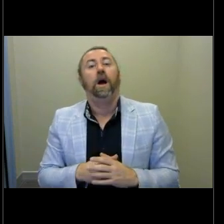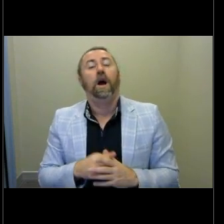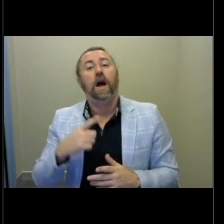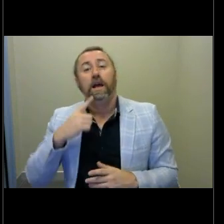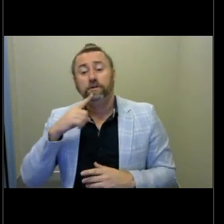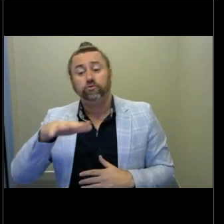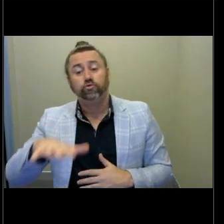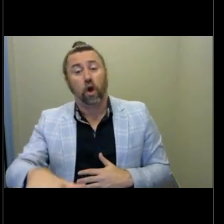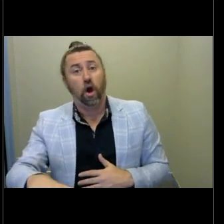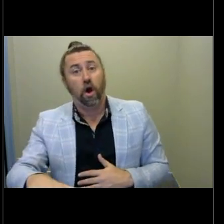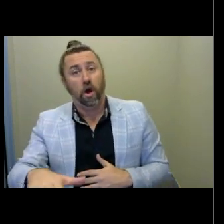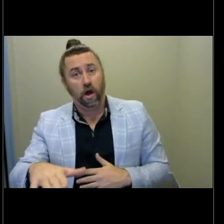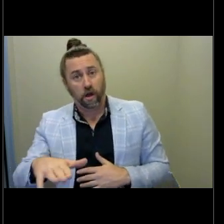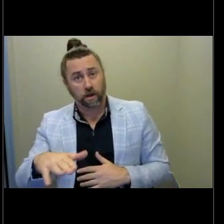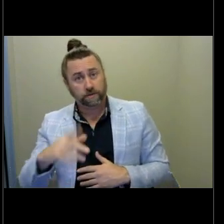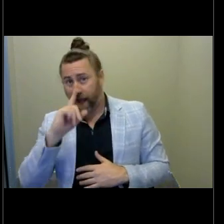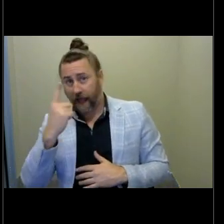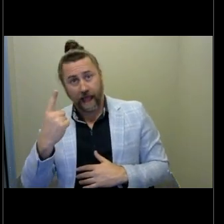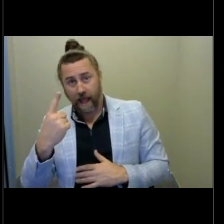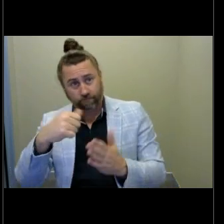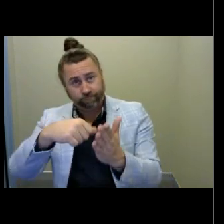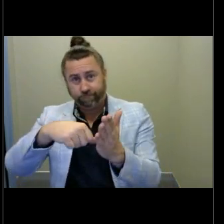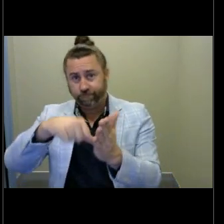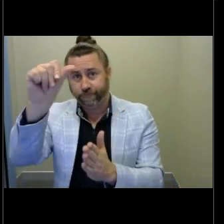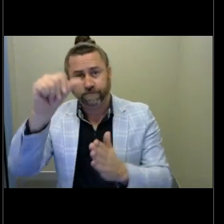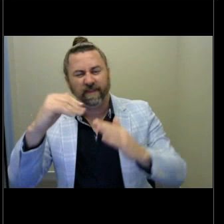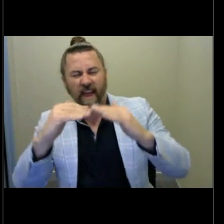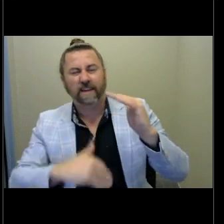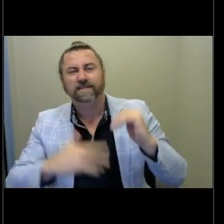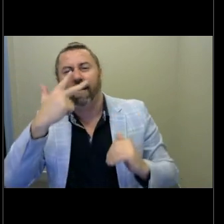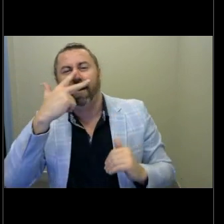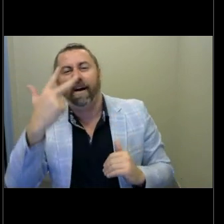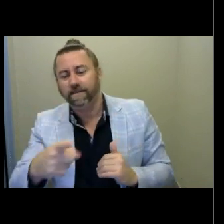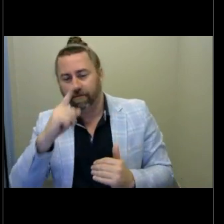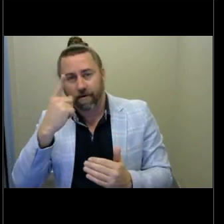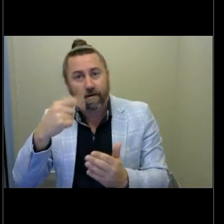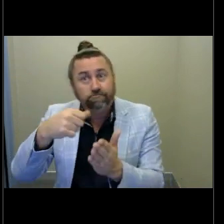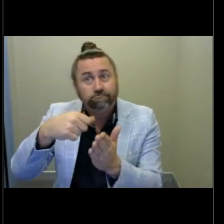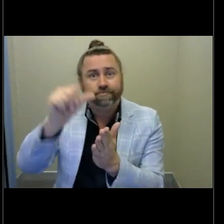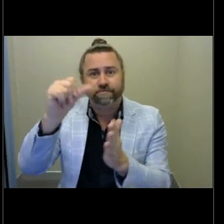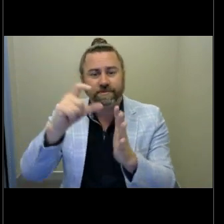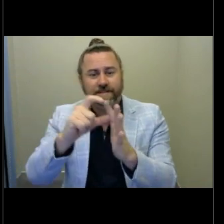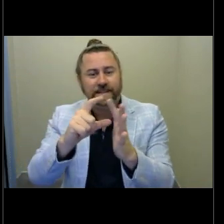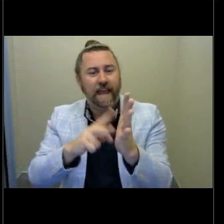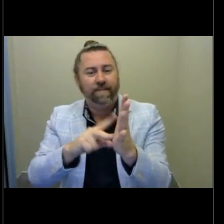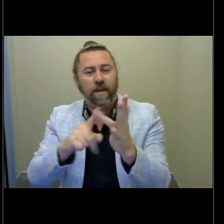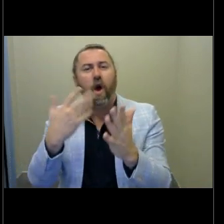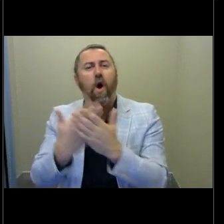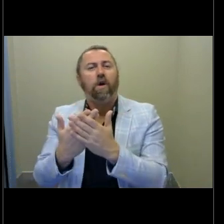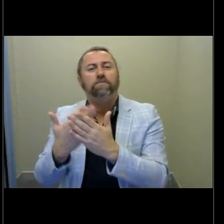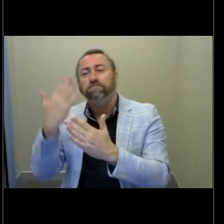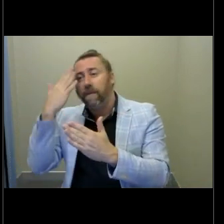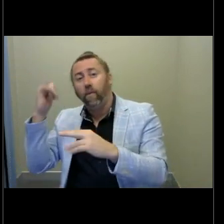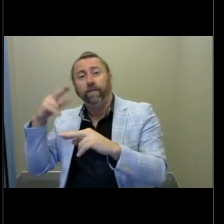for an order, if they are under the age of 18 against a parent, children may be named